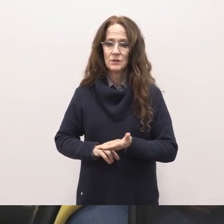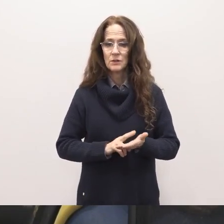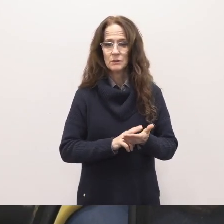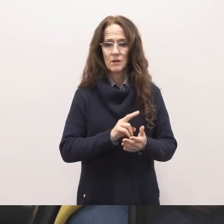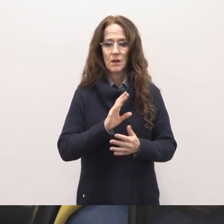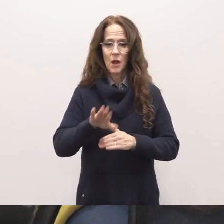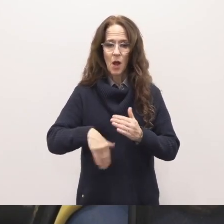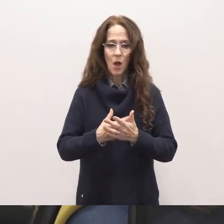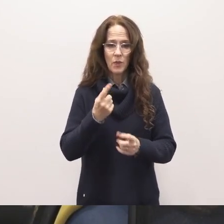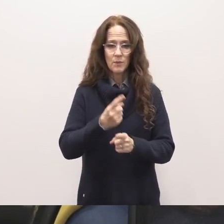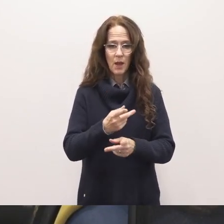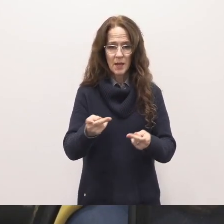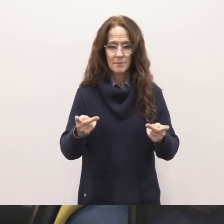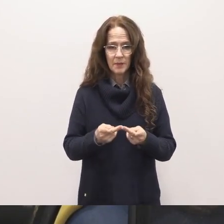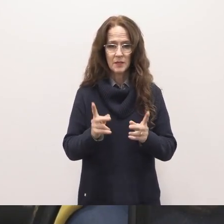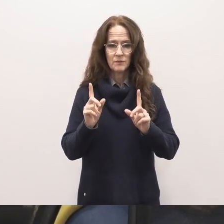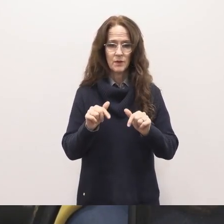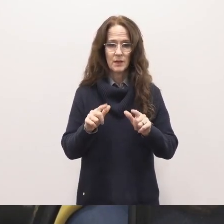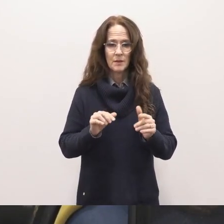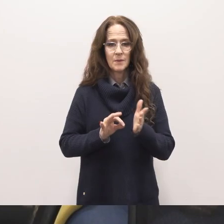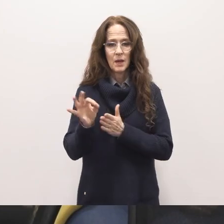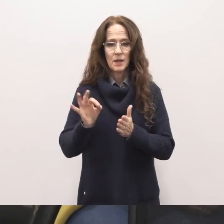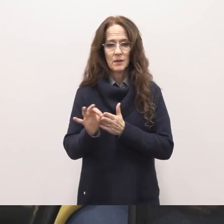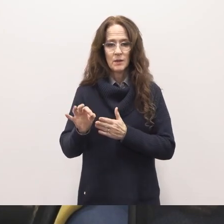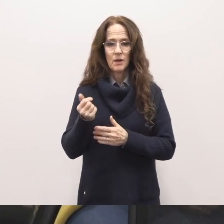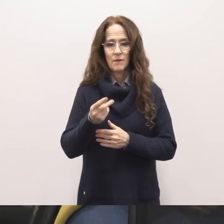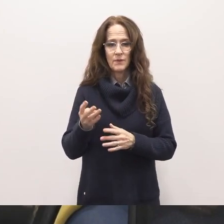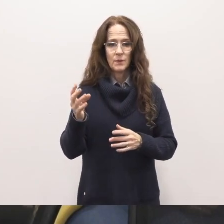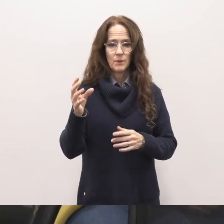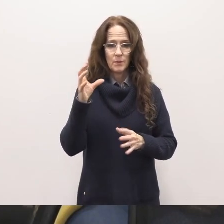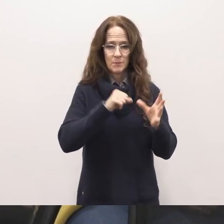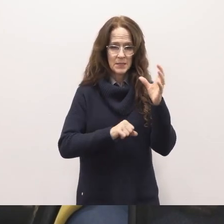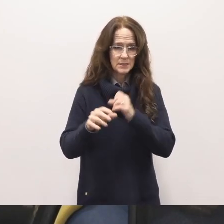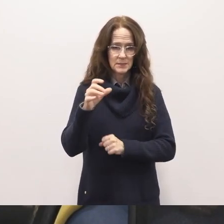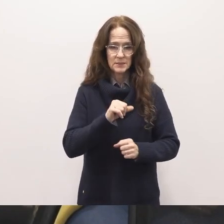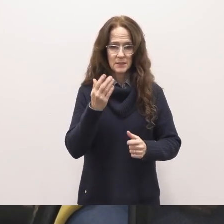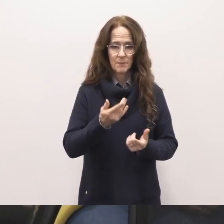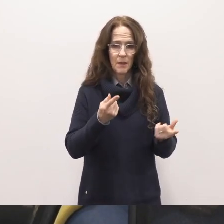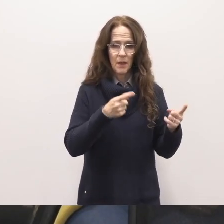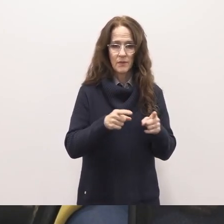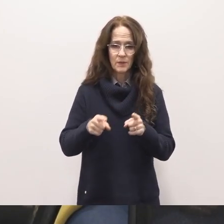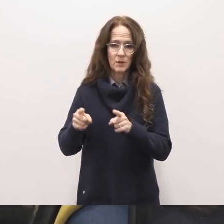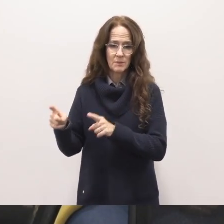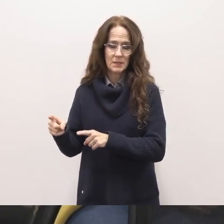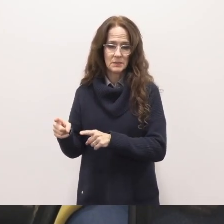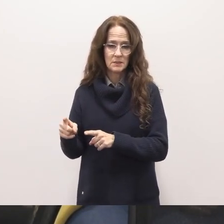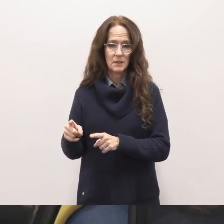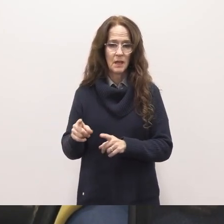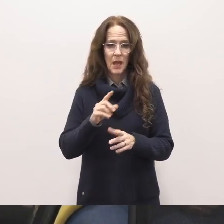to be before attendance was being counted. A few items were missed from some of the agreements. So as a result, you have to,